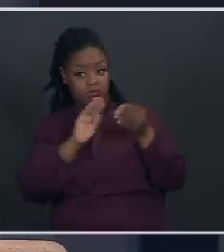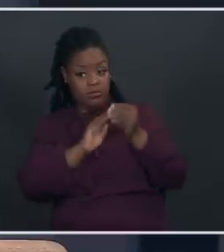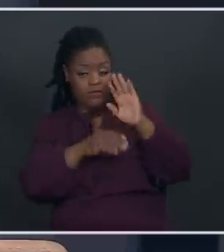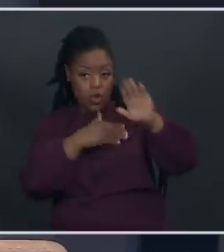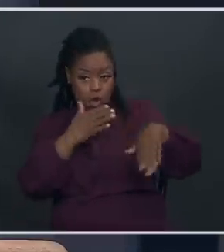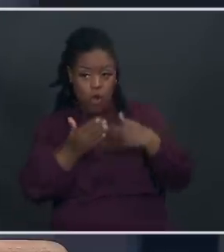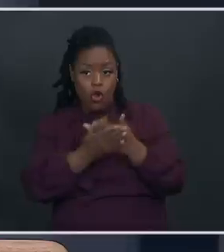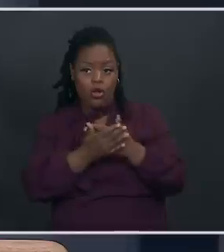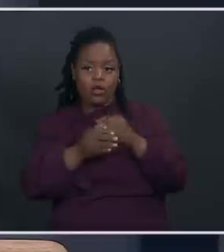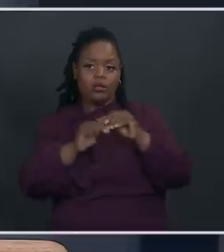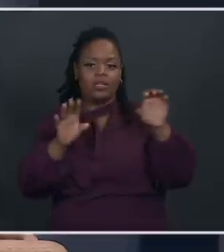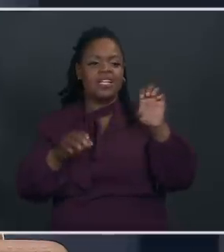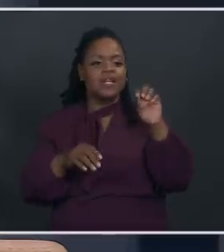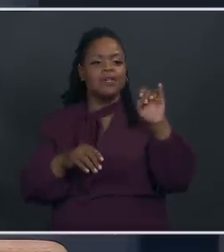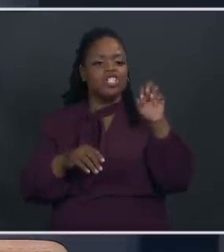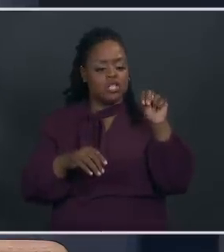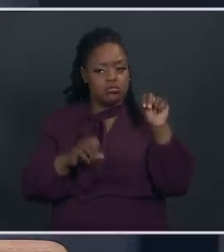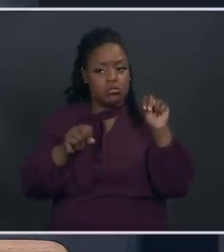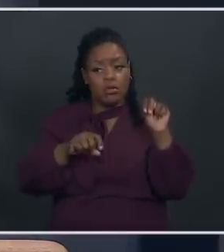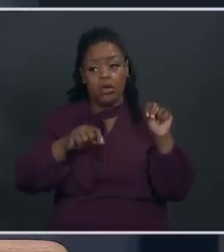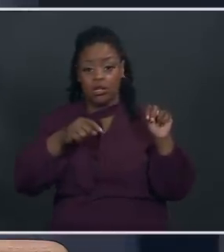You add the EU to that, and you got three entities